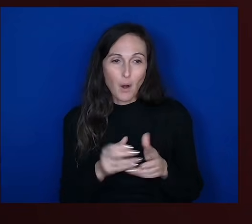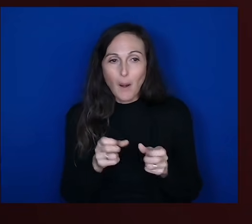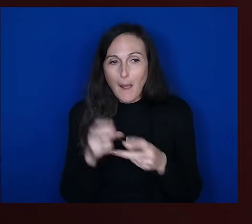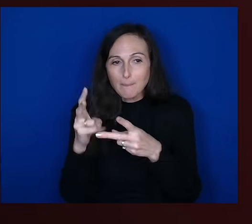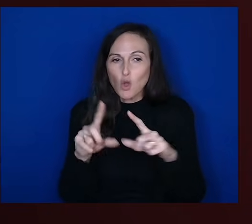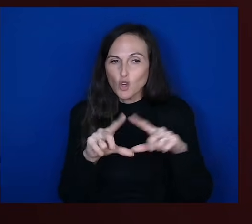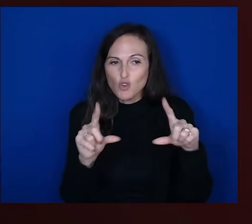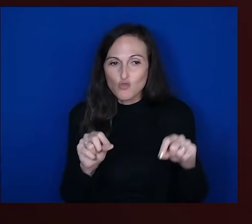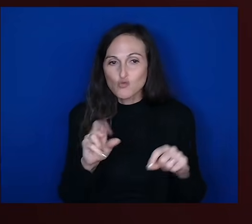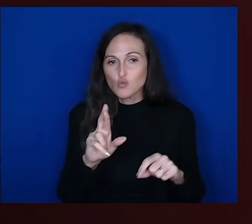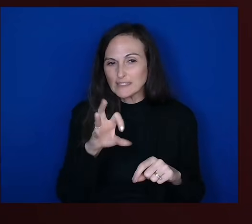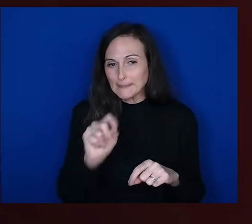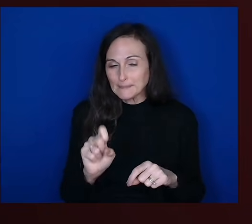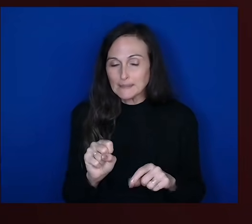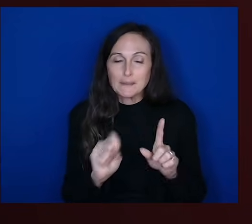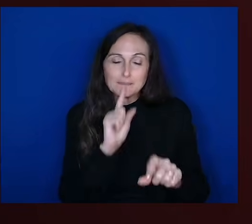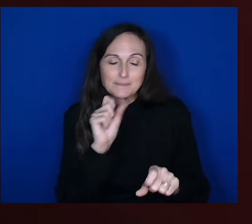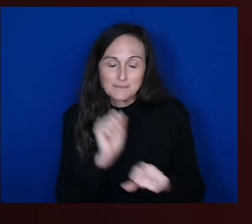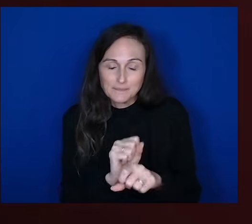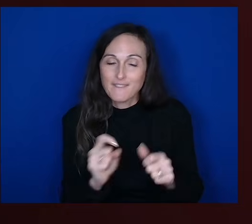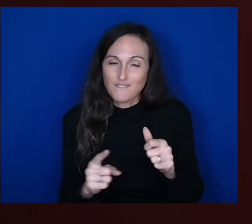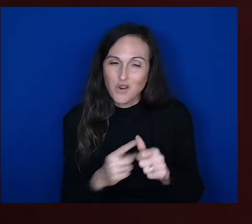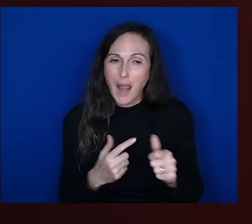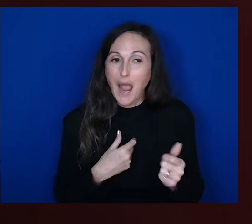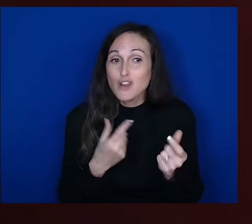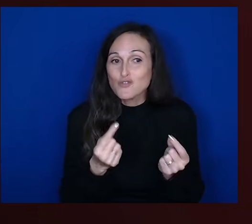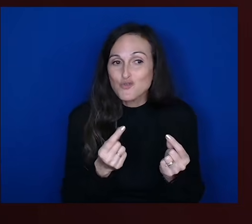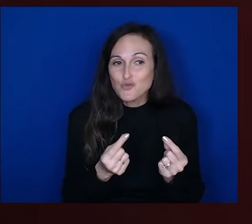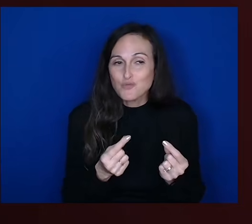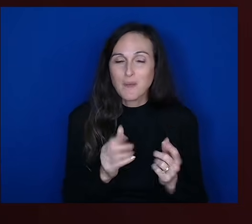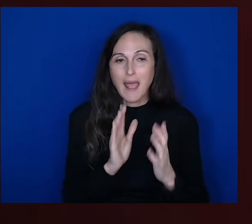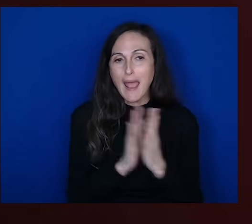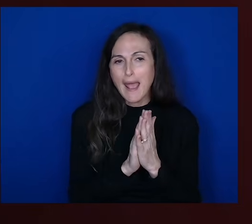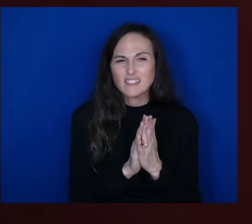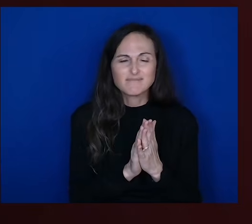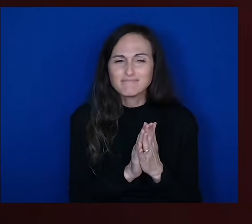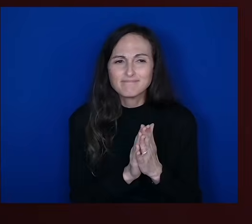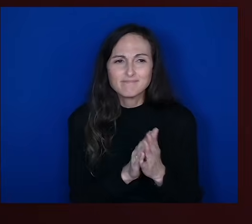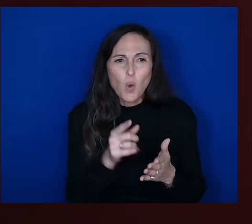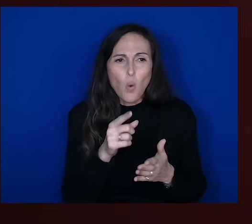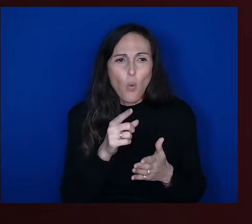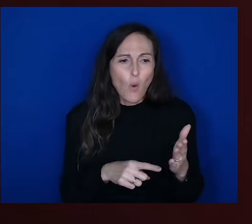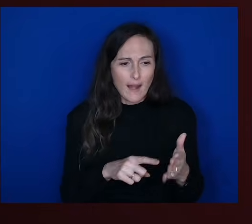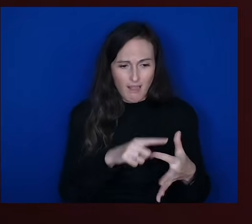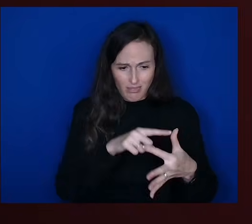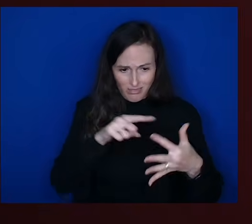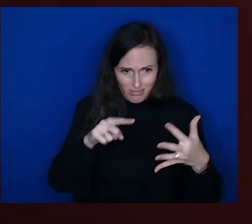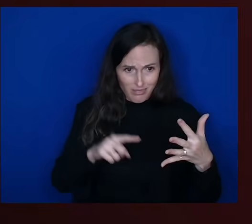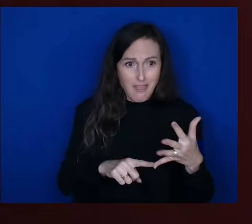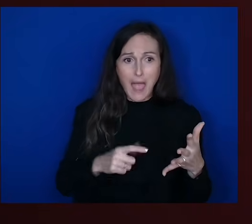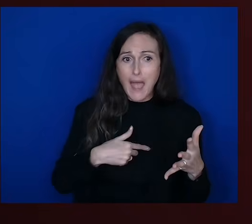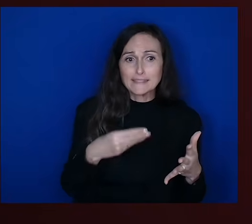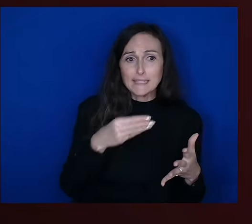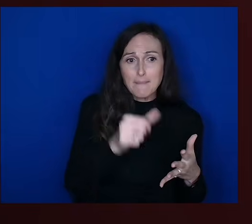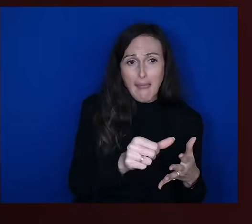where actually first what I'm going to do is ask, "What is reimbursable? Which receipts can I submit?"